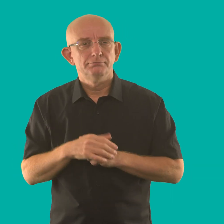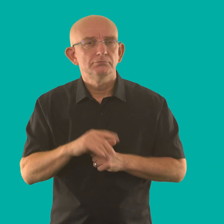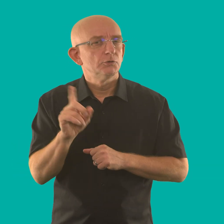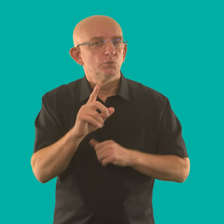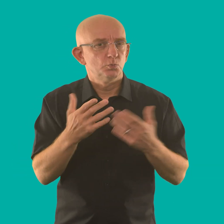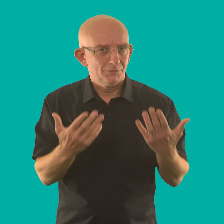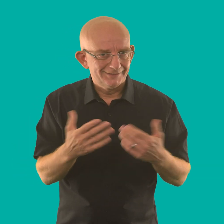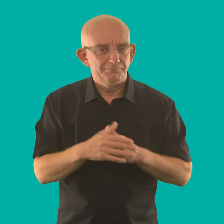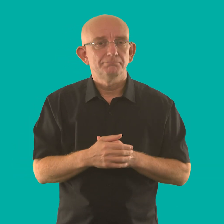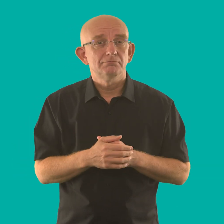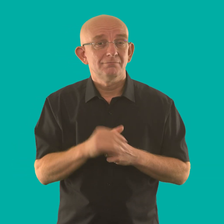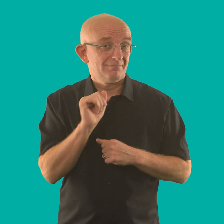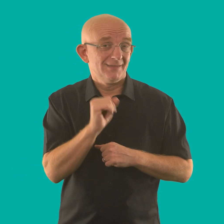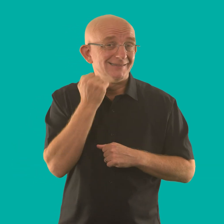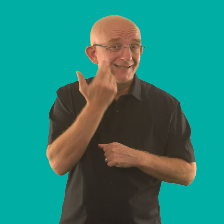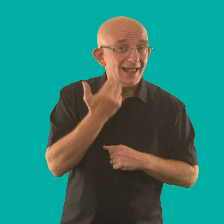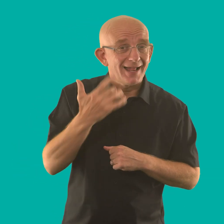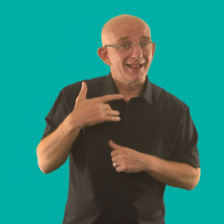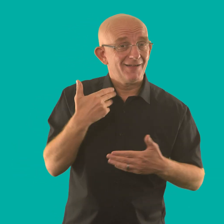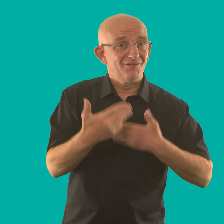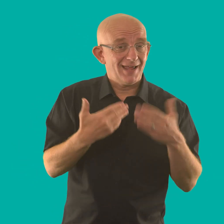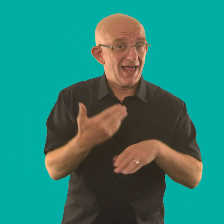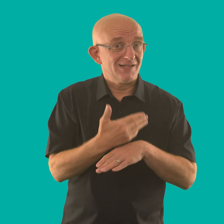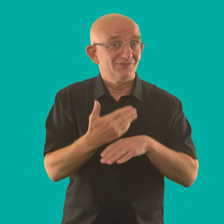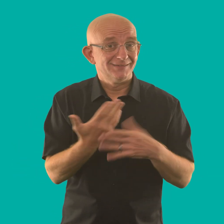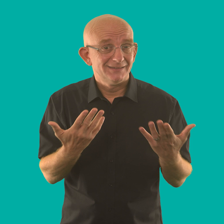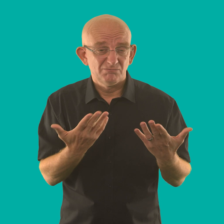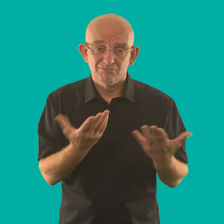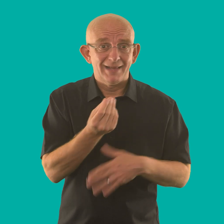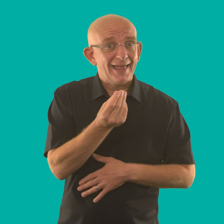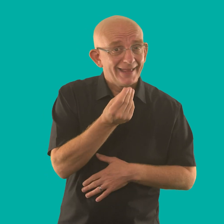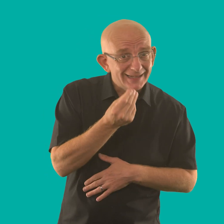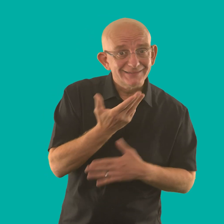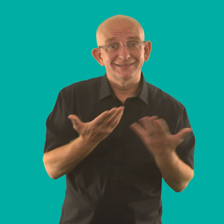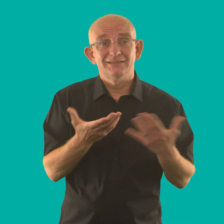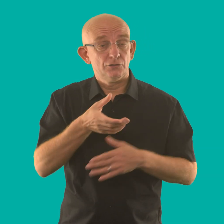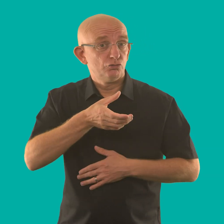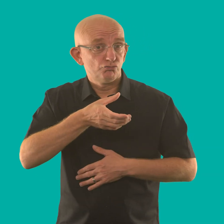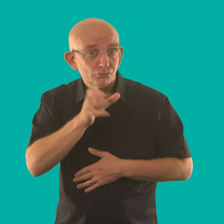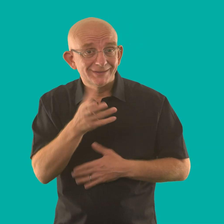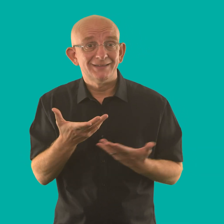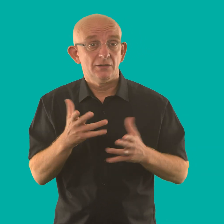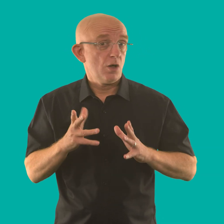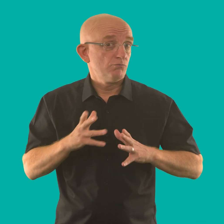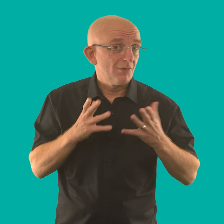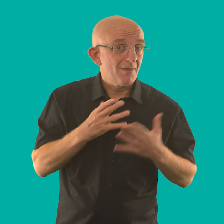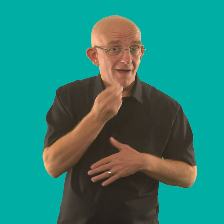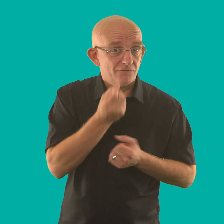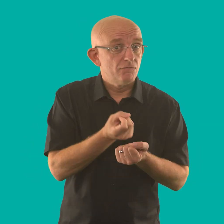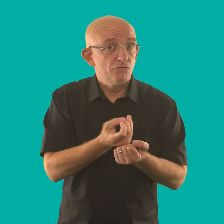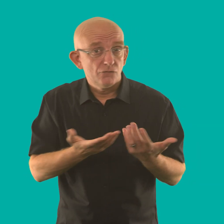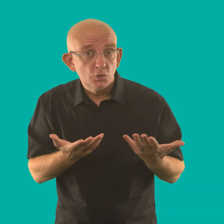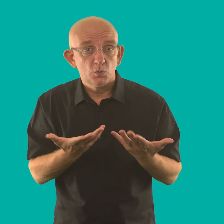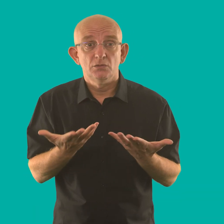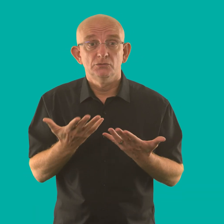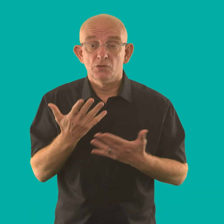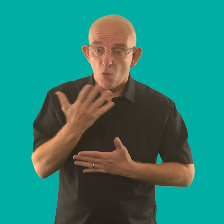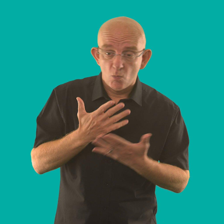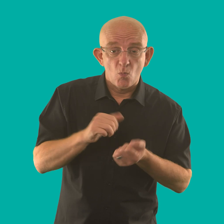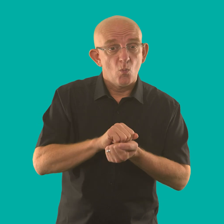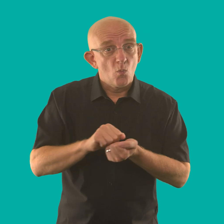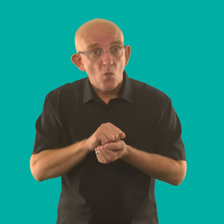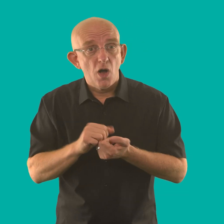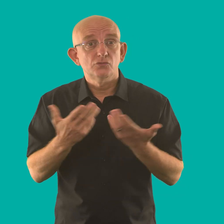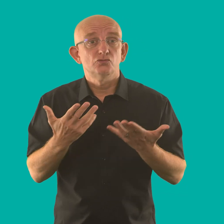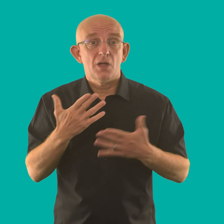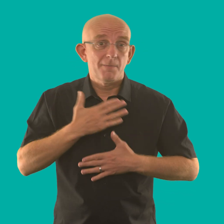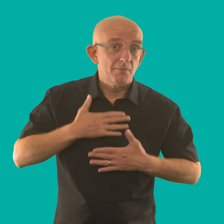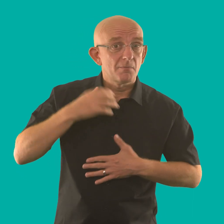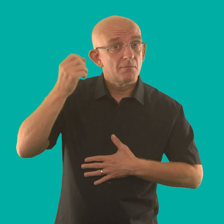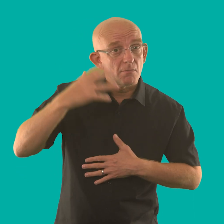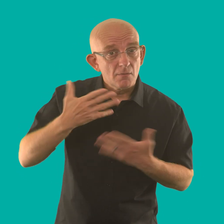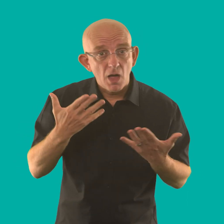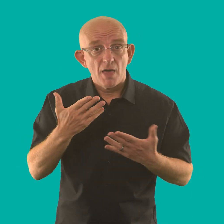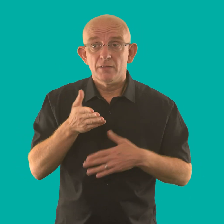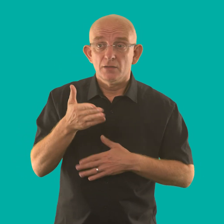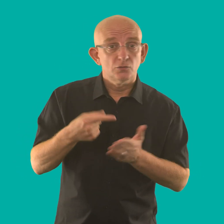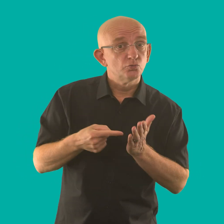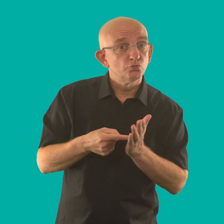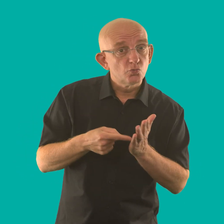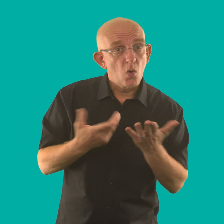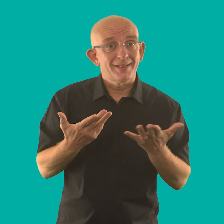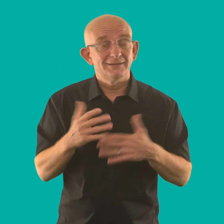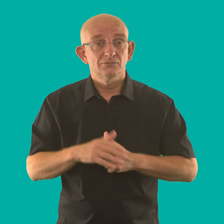There are the daily living activities, which are eating, drinking or preparing food, washing, bathing and using the toilet.